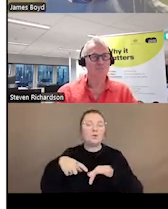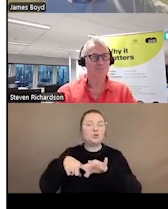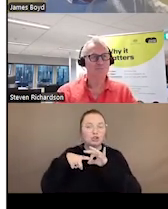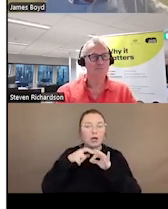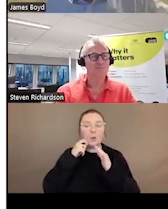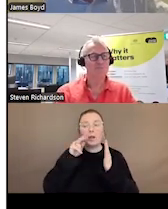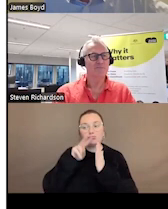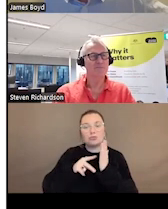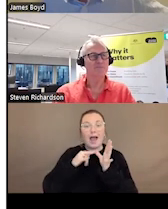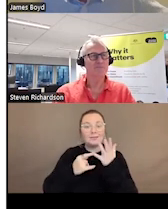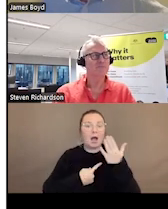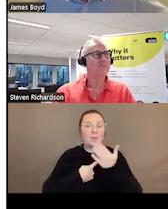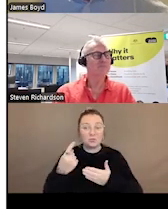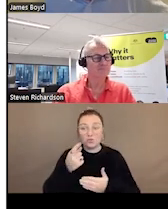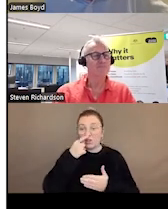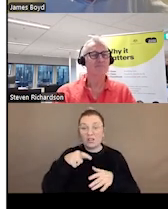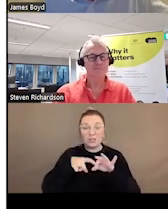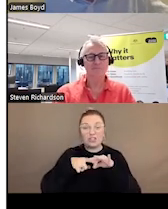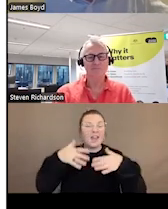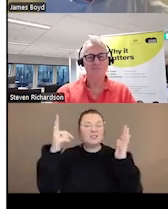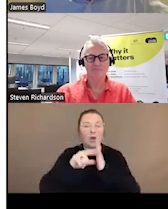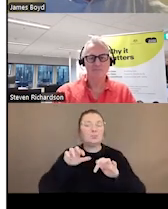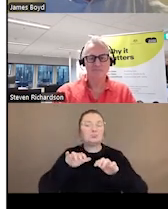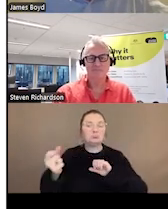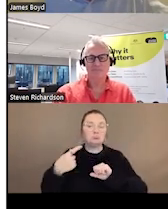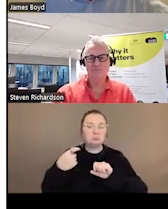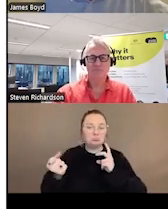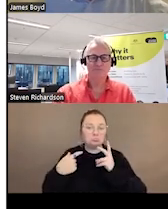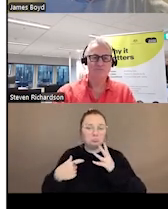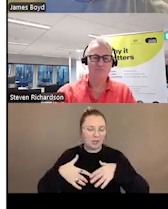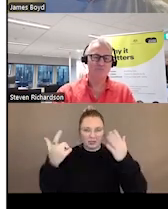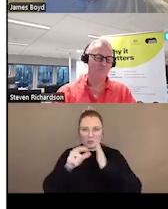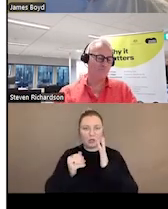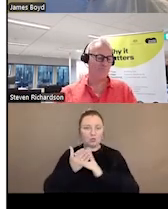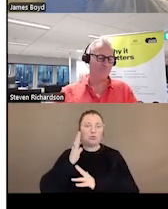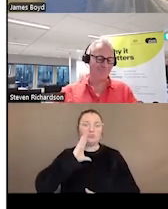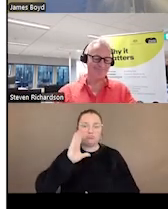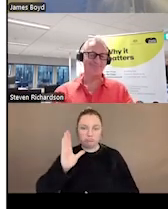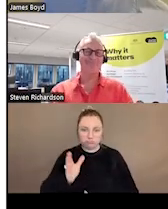come in. You can throw those questions and at any time during the webinar.